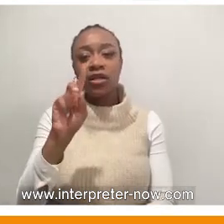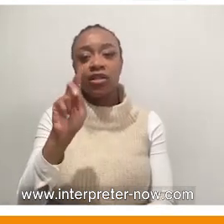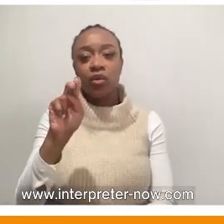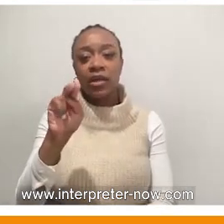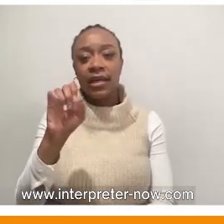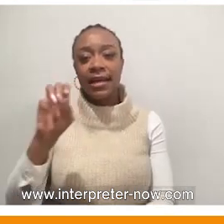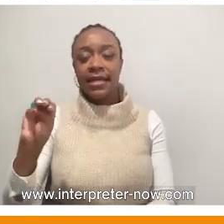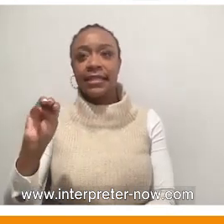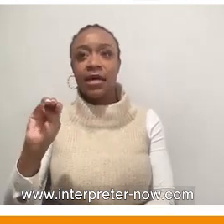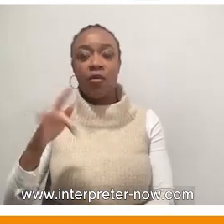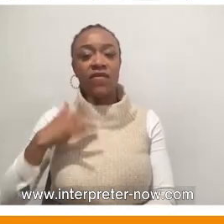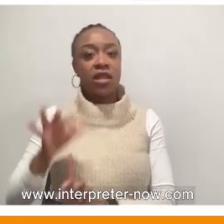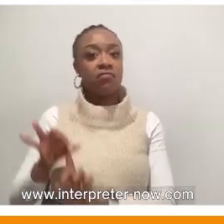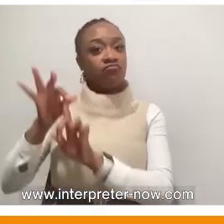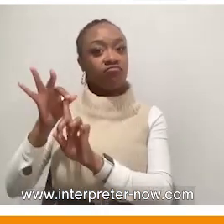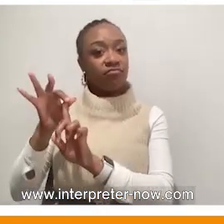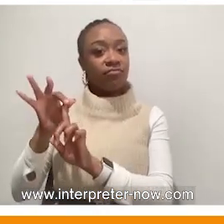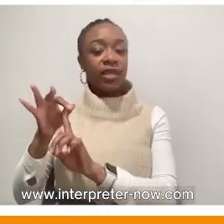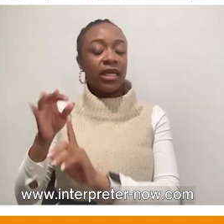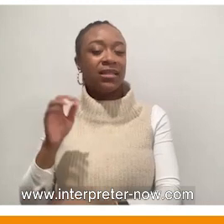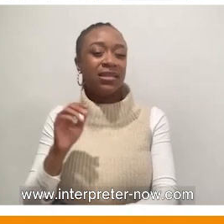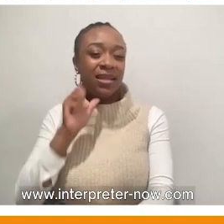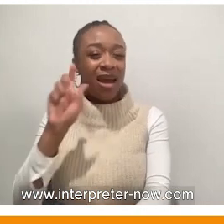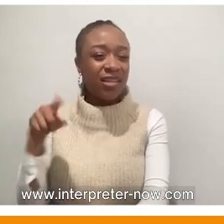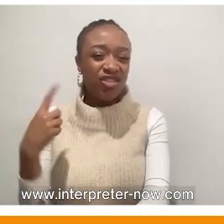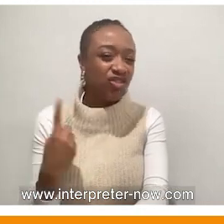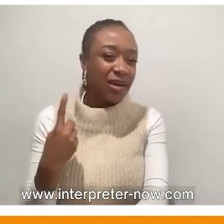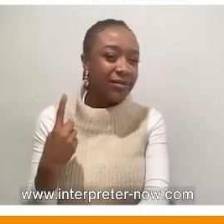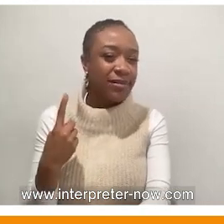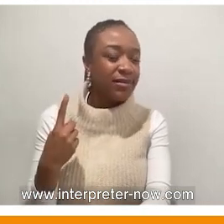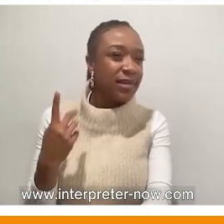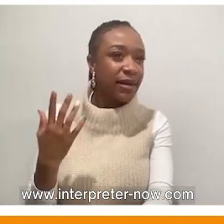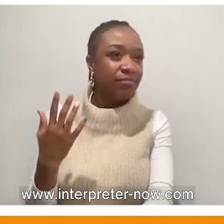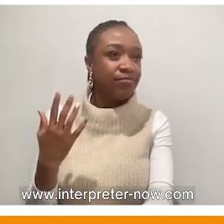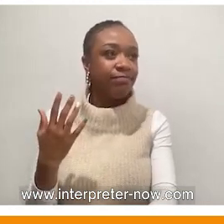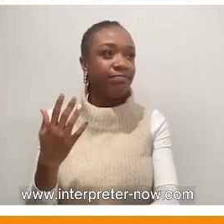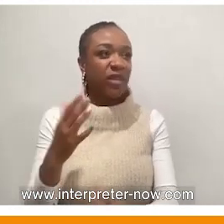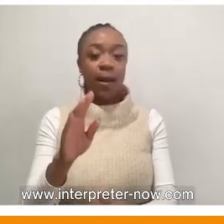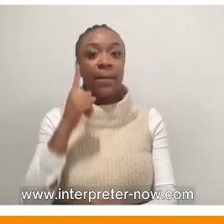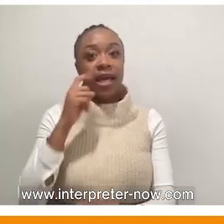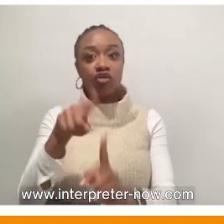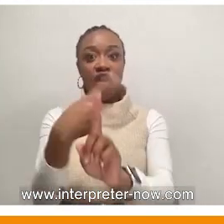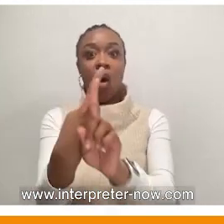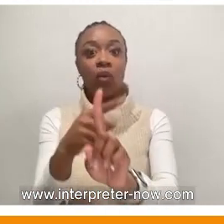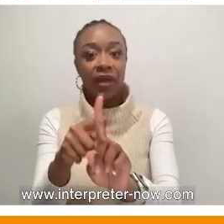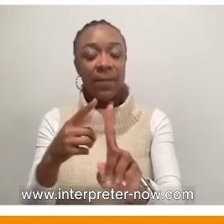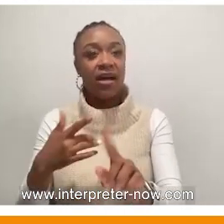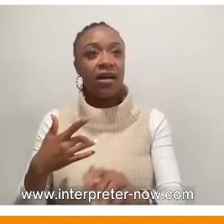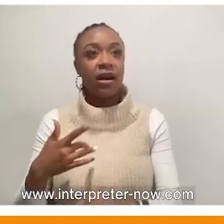That feeling of not just being the only, but also feeling the weight of being the only,